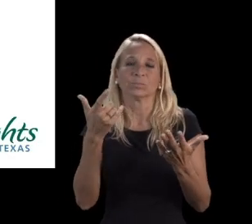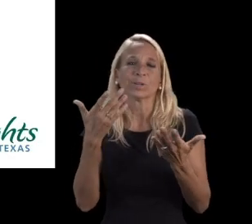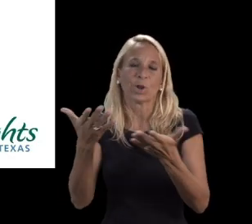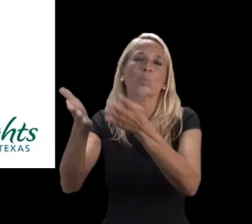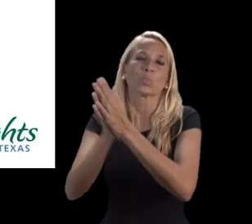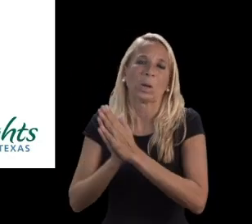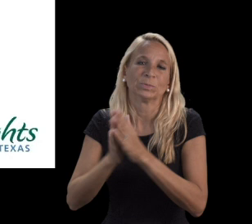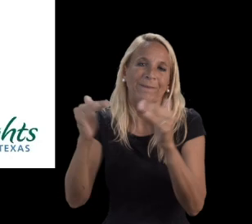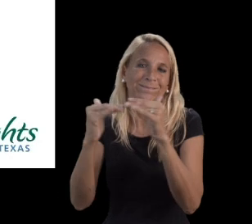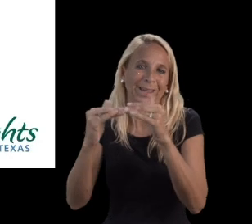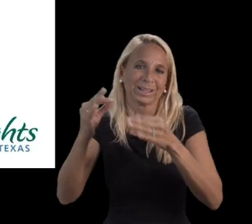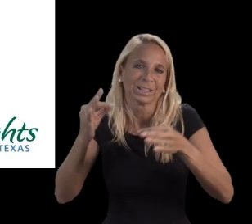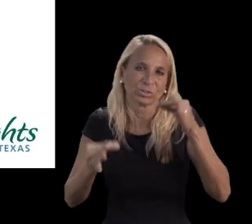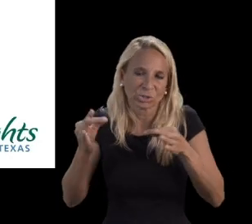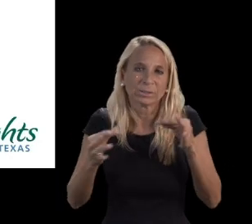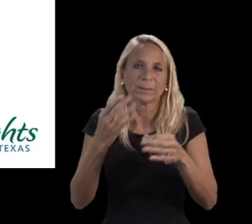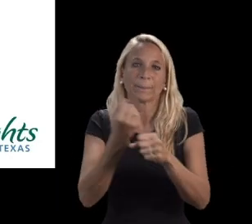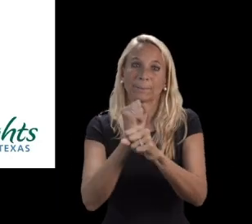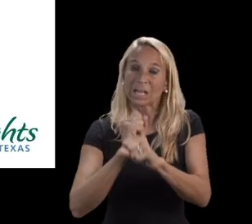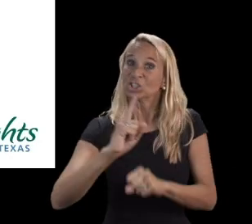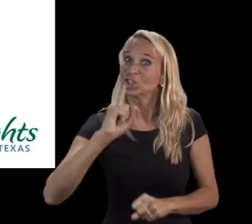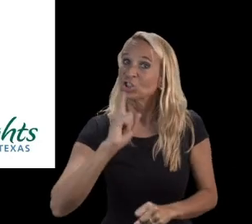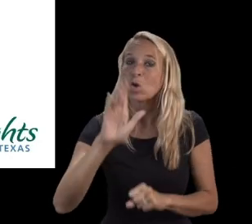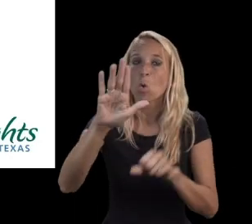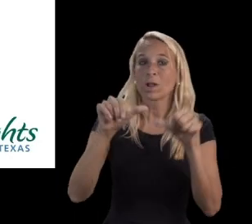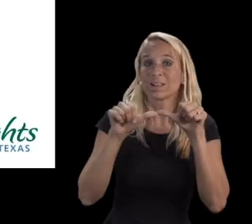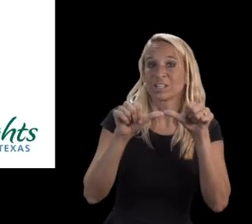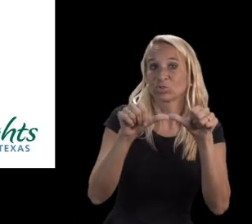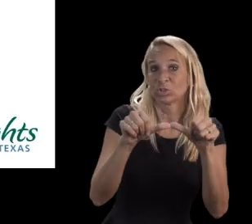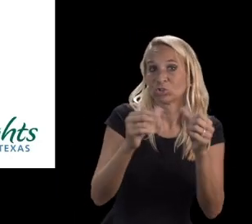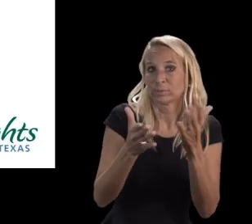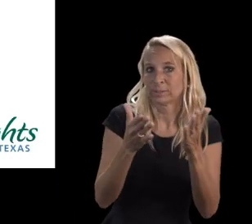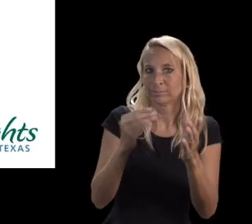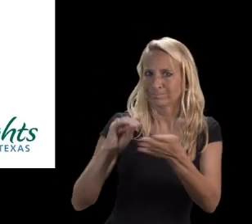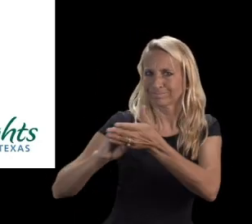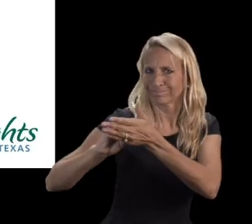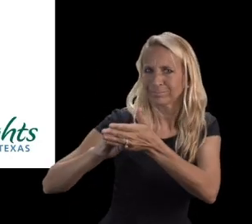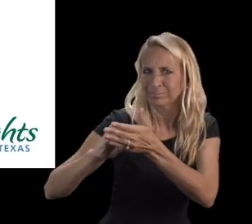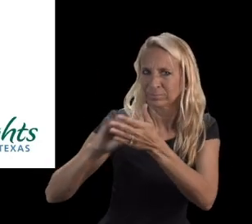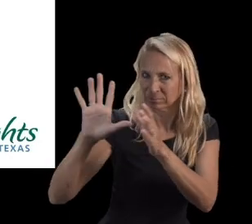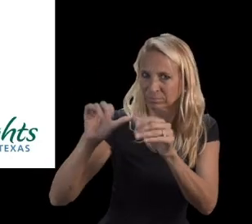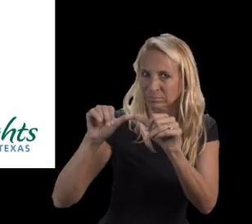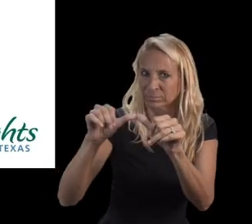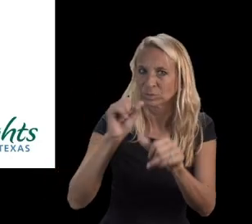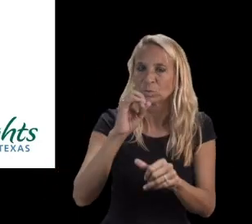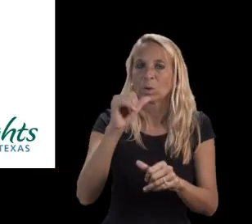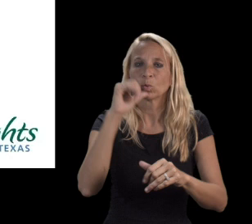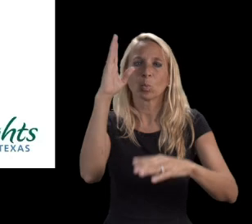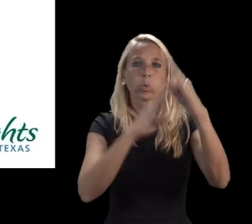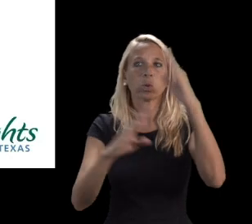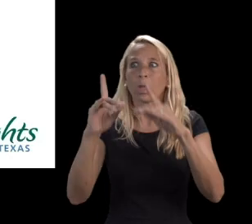made sure continued services already in place, so I don't have to worry about losing anything now.